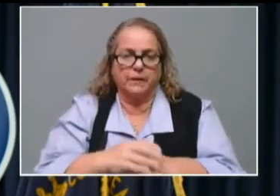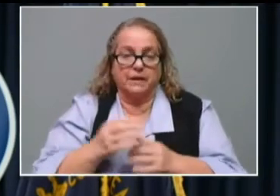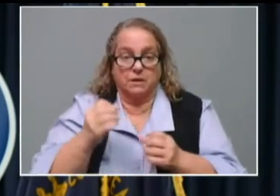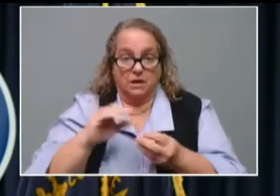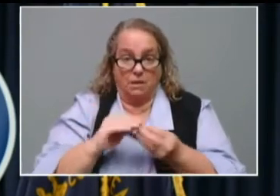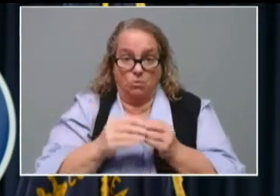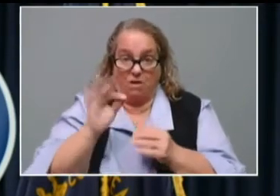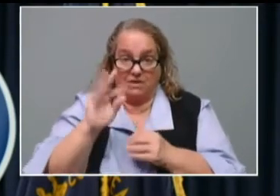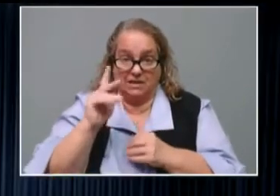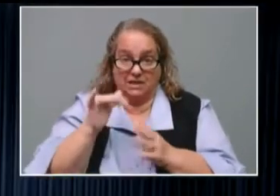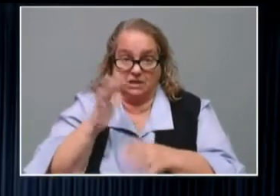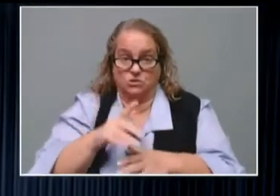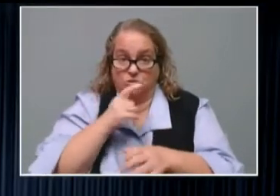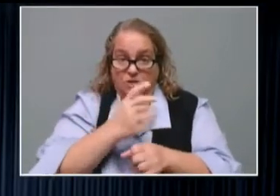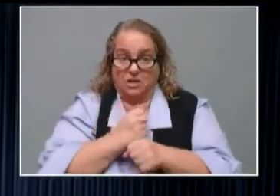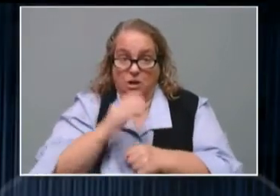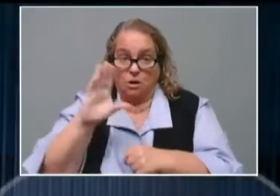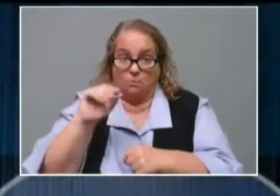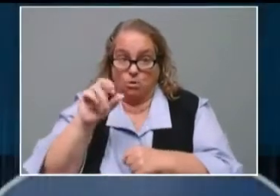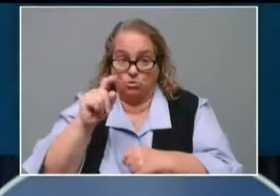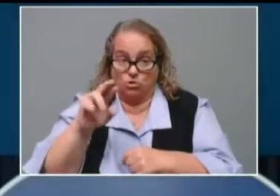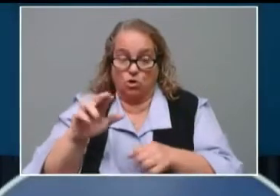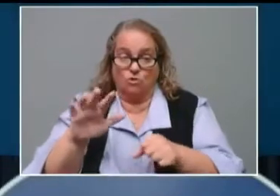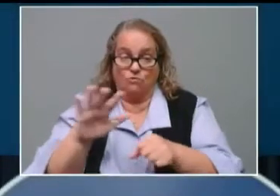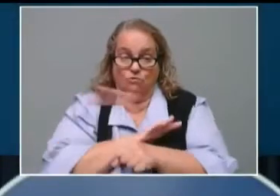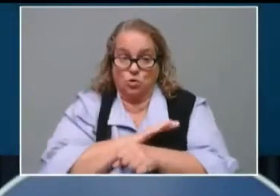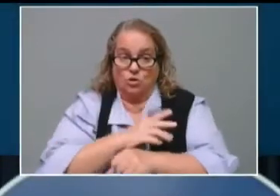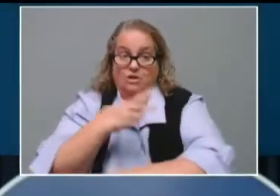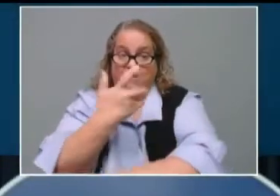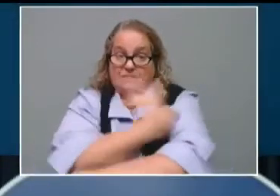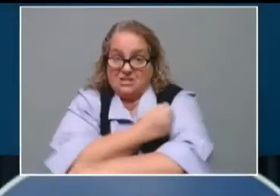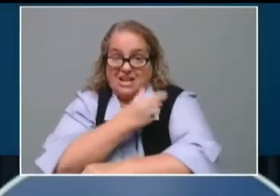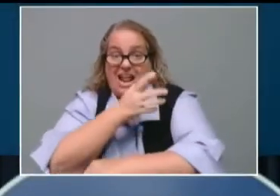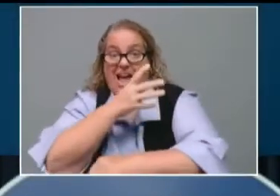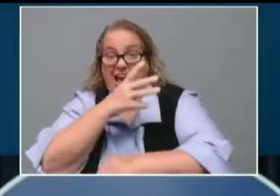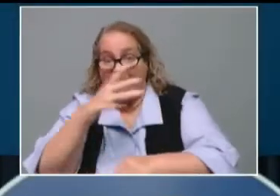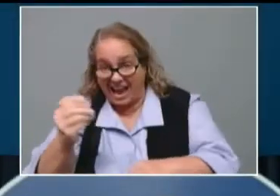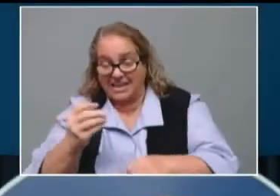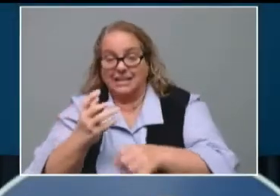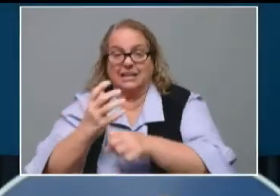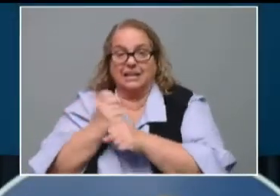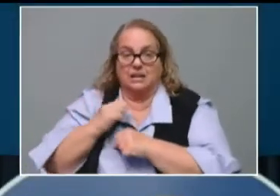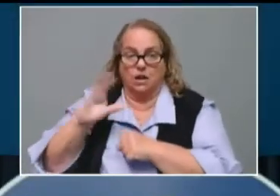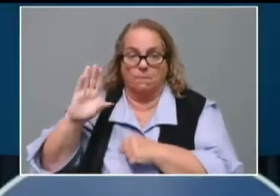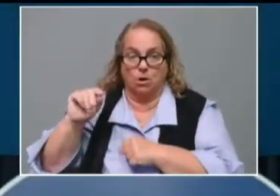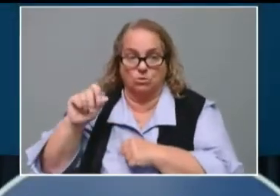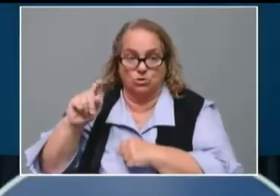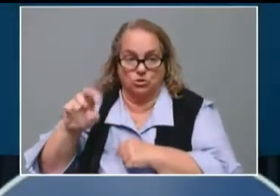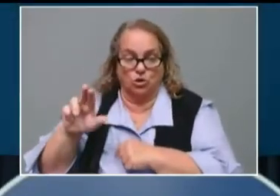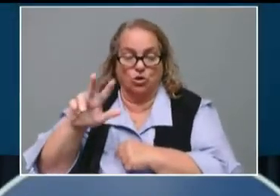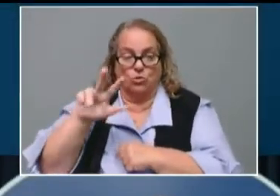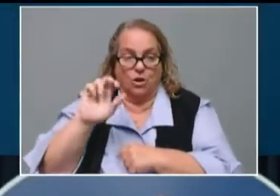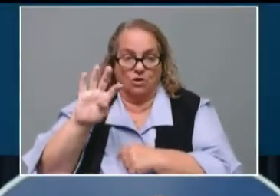means fully vaccinated and received a booster. 345,887. We'd like to see that